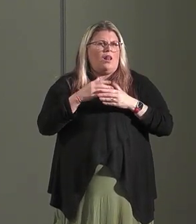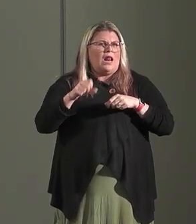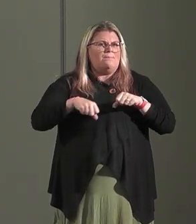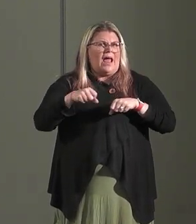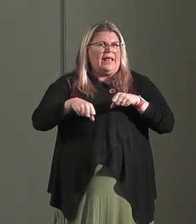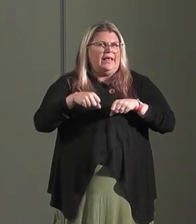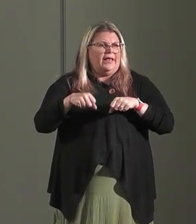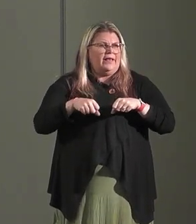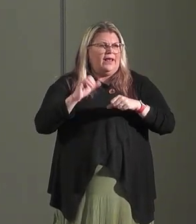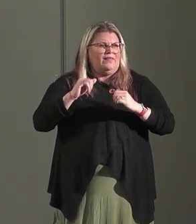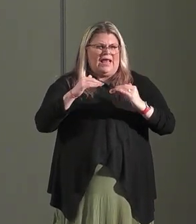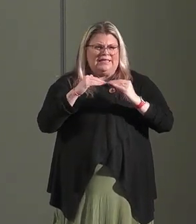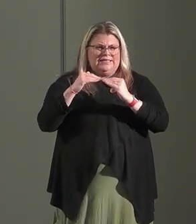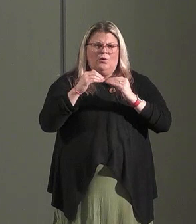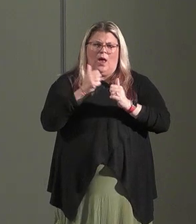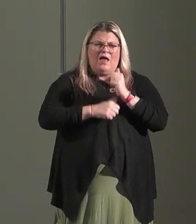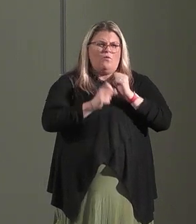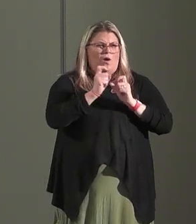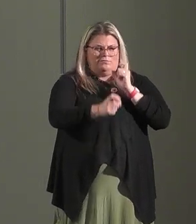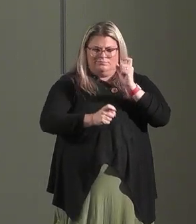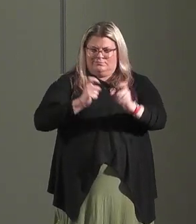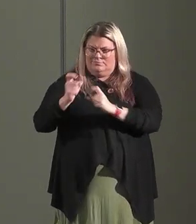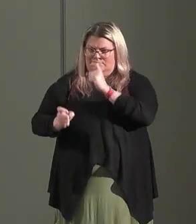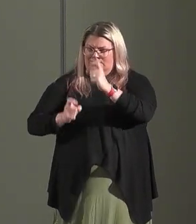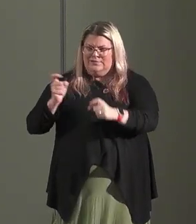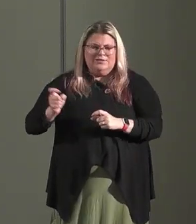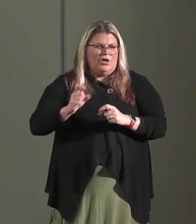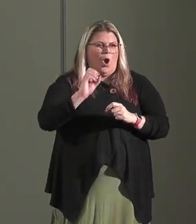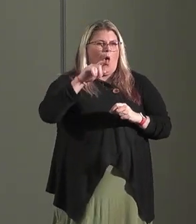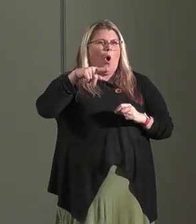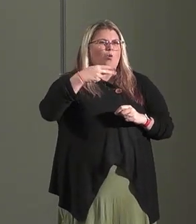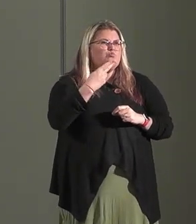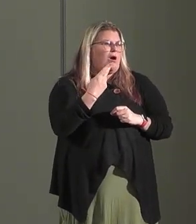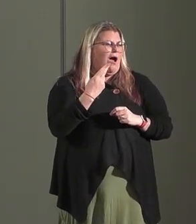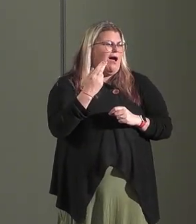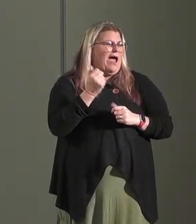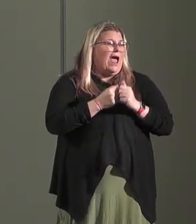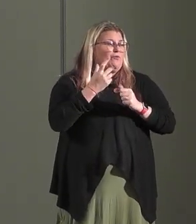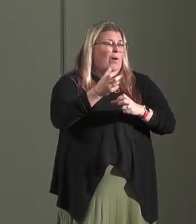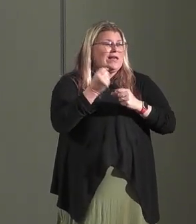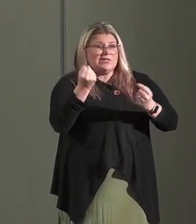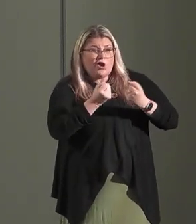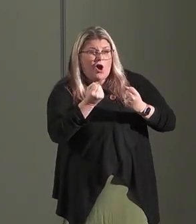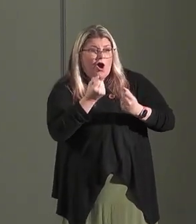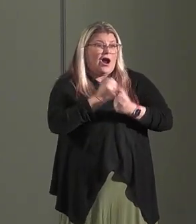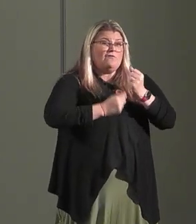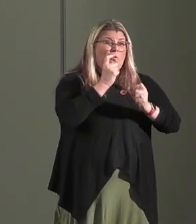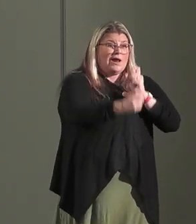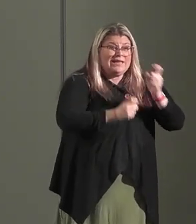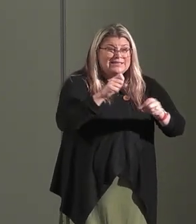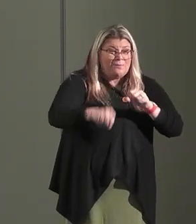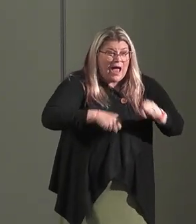equal. Everyone gets a bike. Oprah everyone gets a car and everyone here today doesn't get a car.